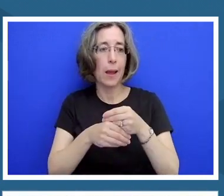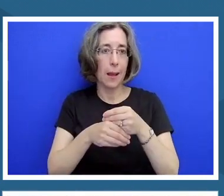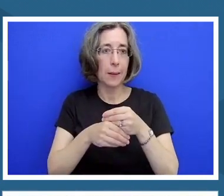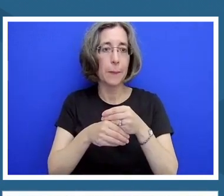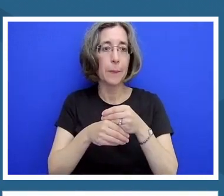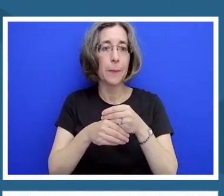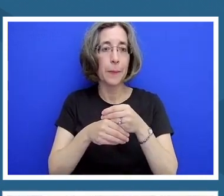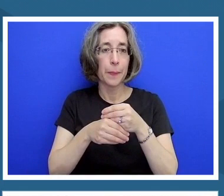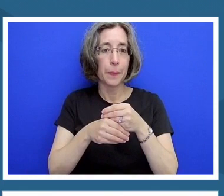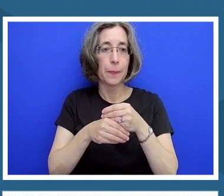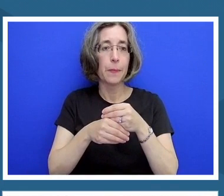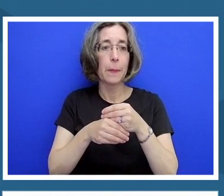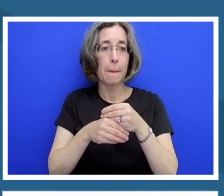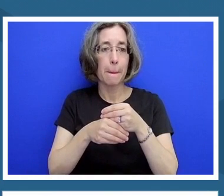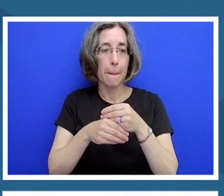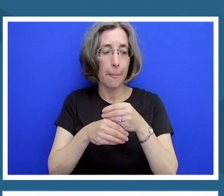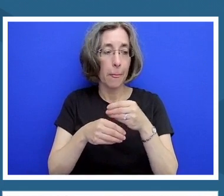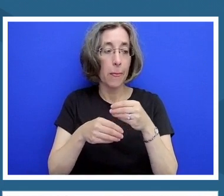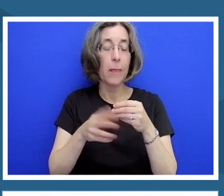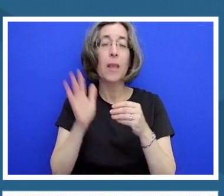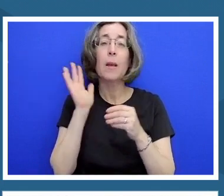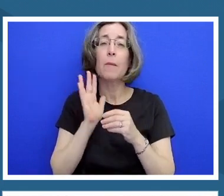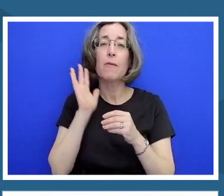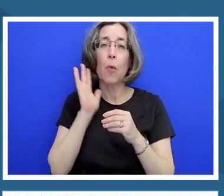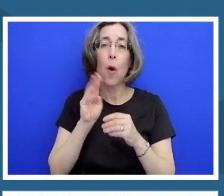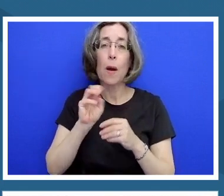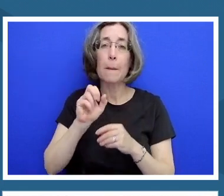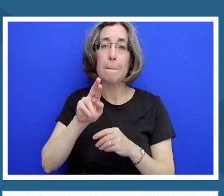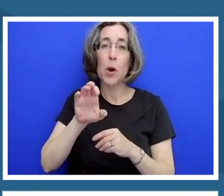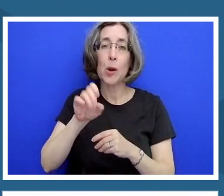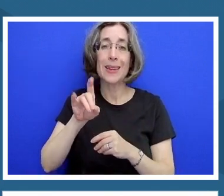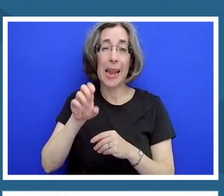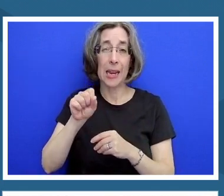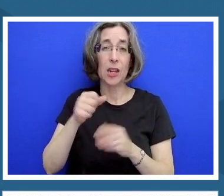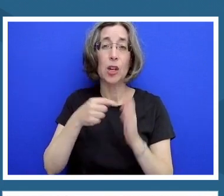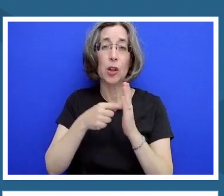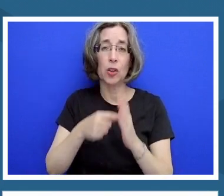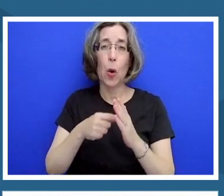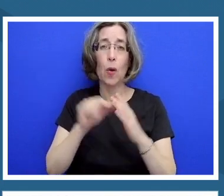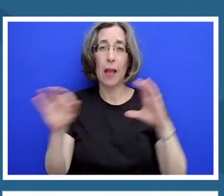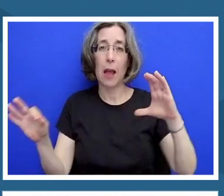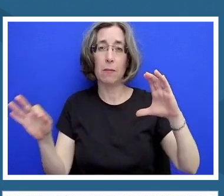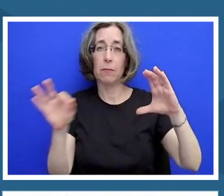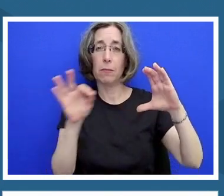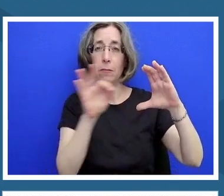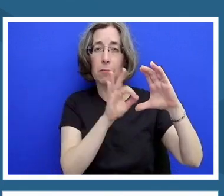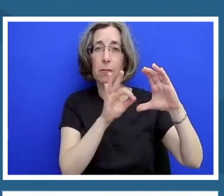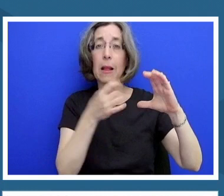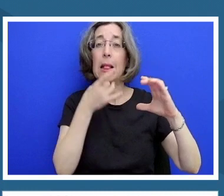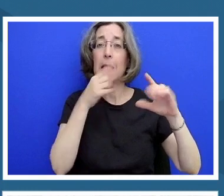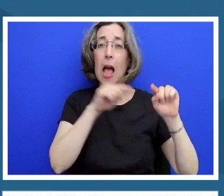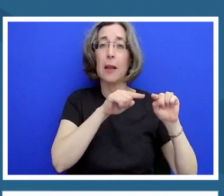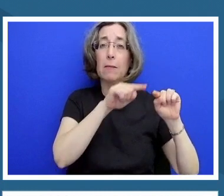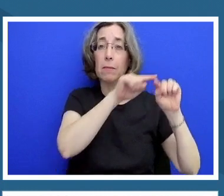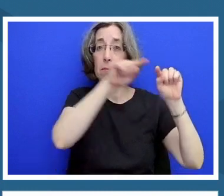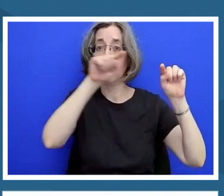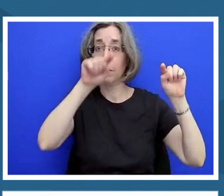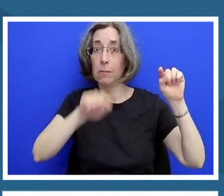a little earlier mercedes showed a a transit light curve like the model here